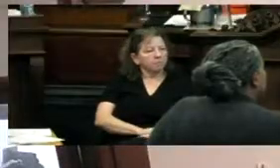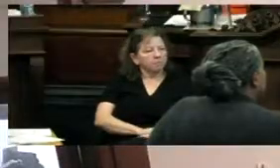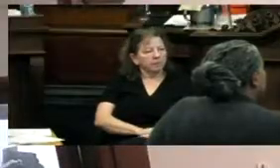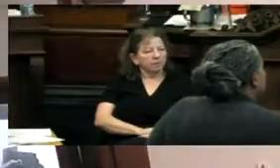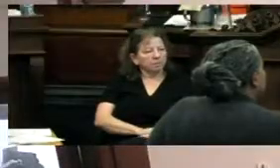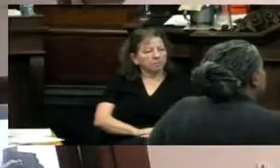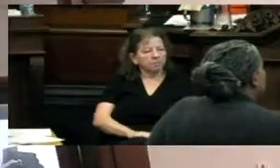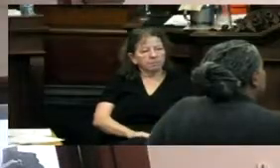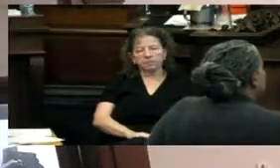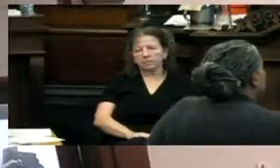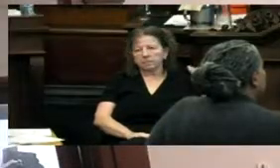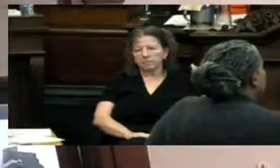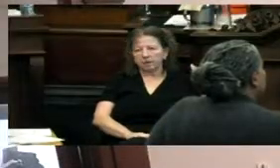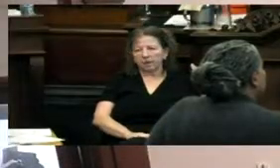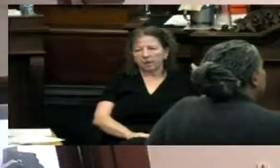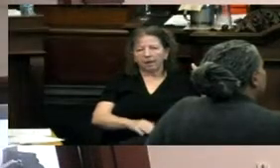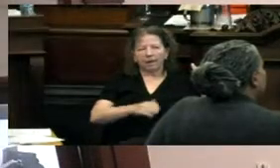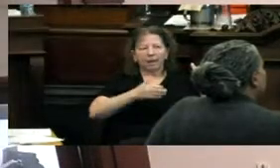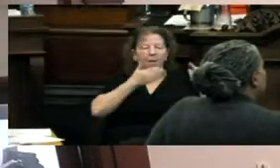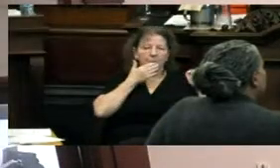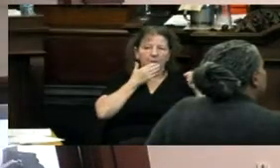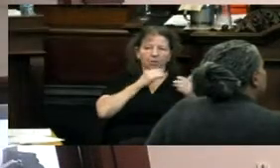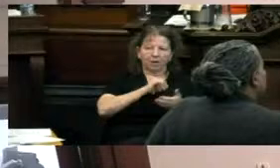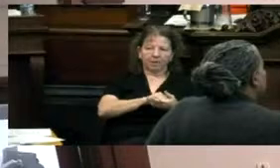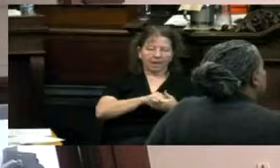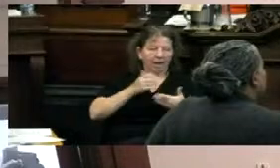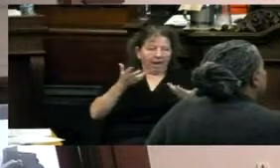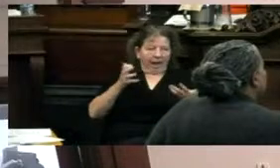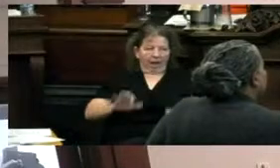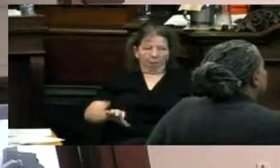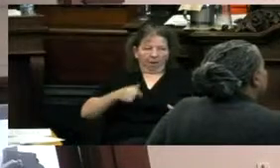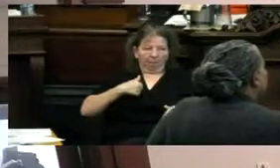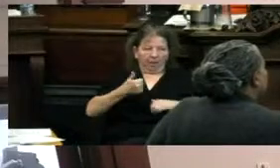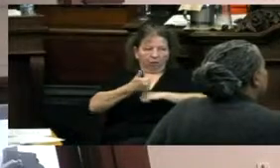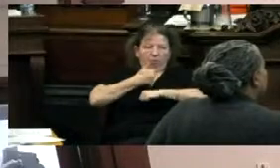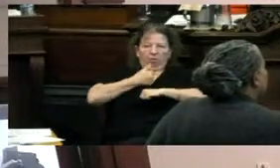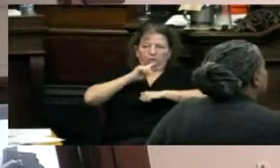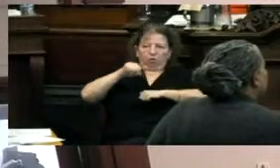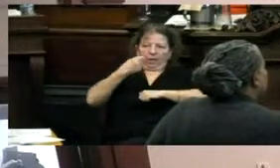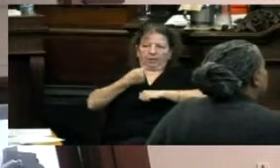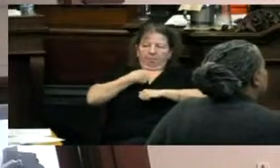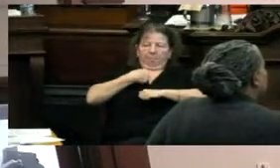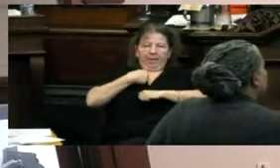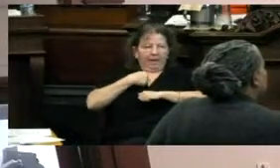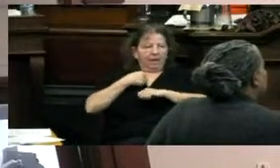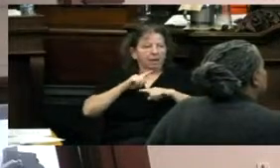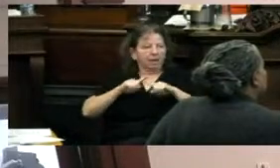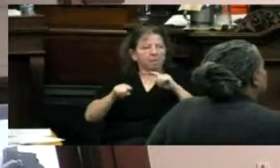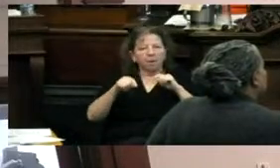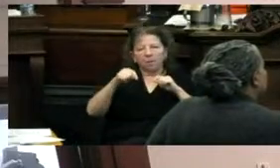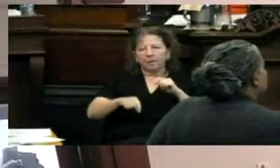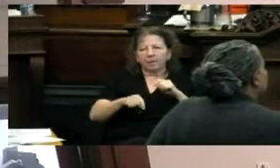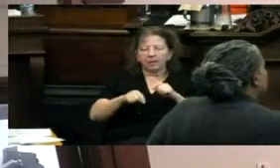there's a different process, I would recommend you have that conversation with Council. I am I would absolutely appreciate